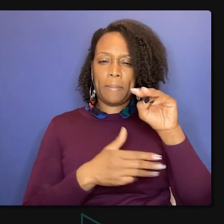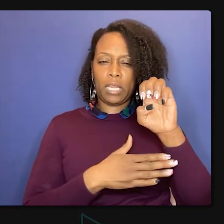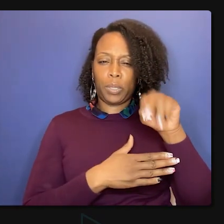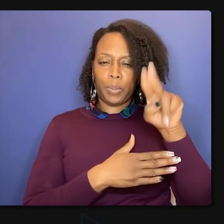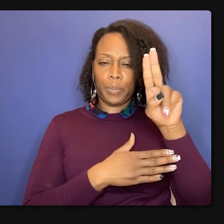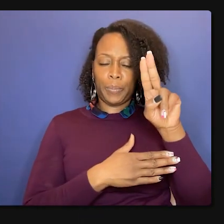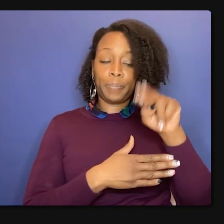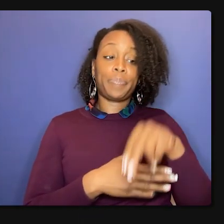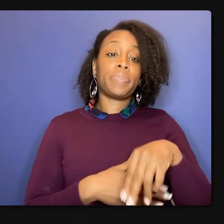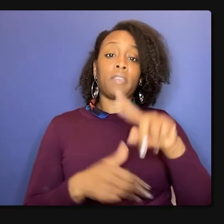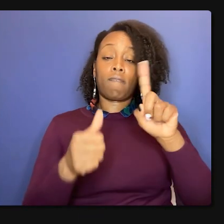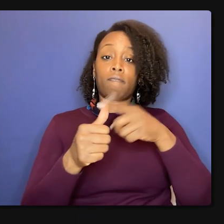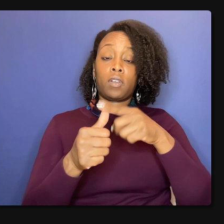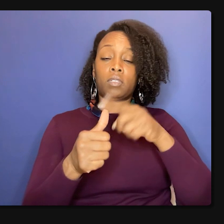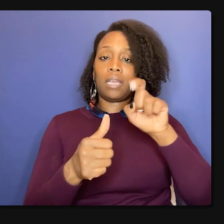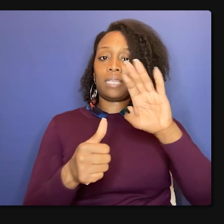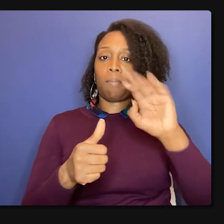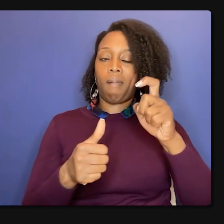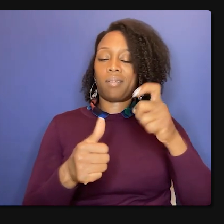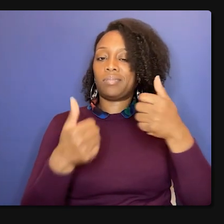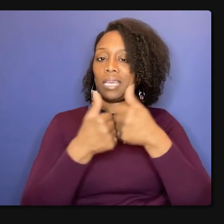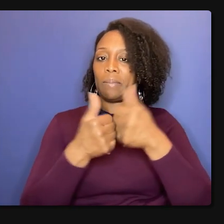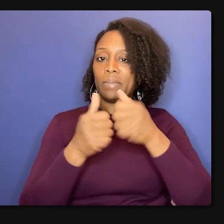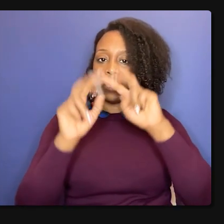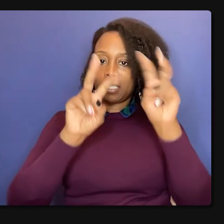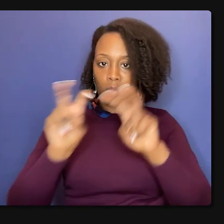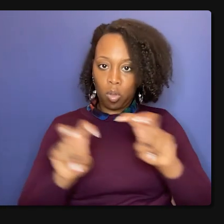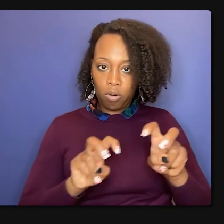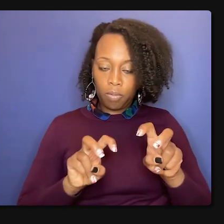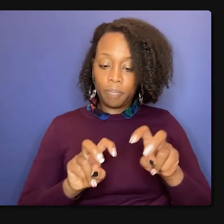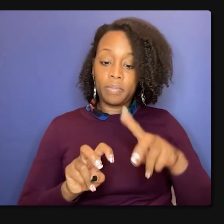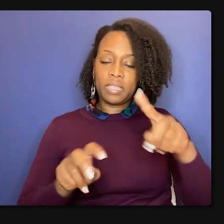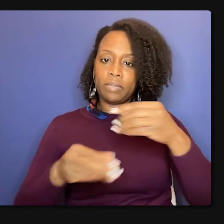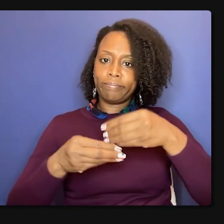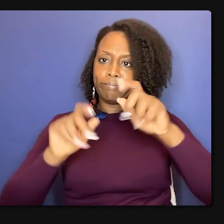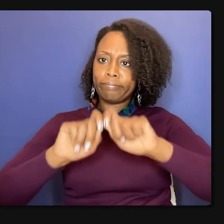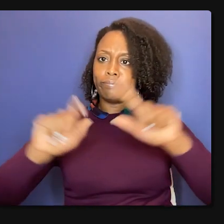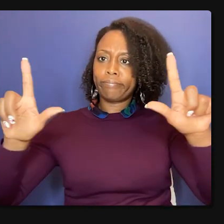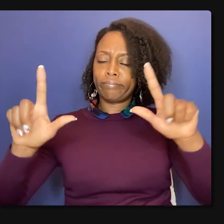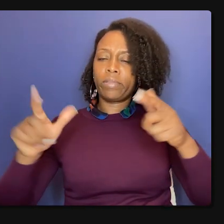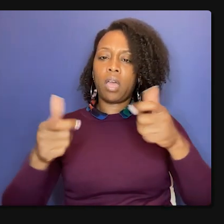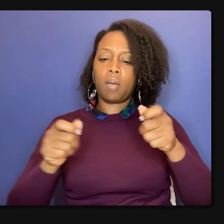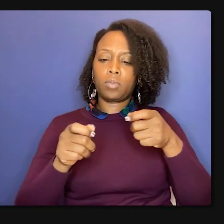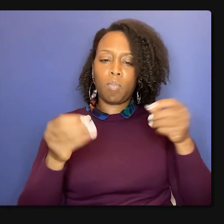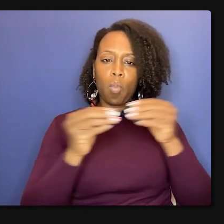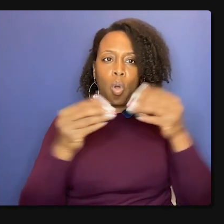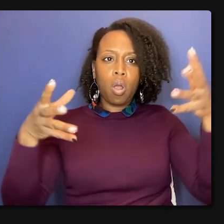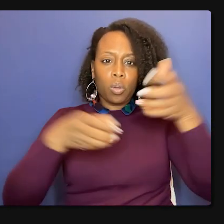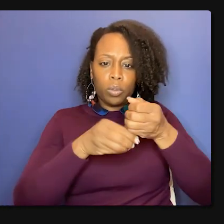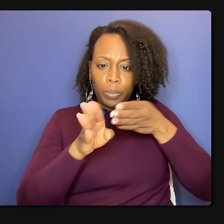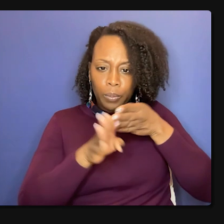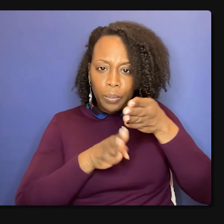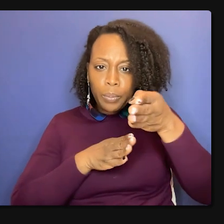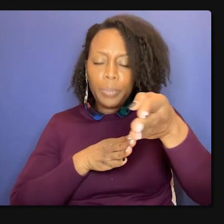The first one we'll look at is the Xbox Gaming Explorer. This window streamlines common developer workflows